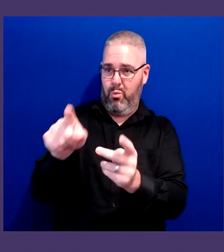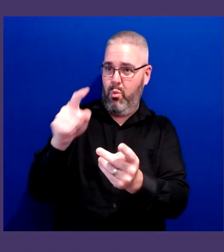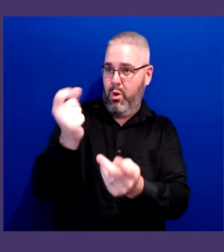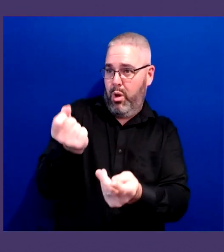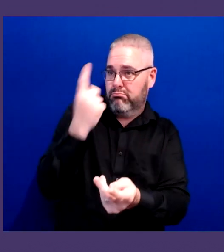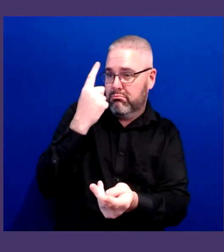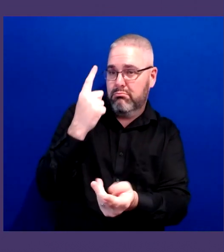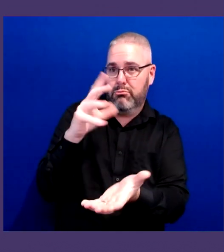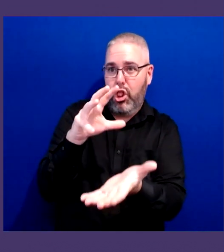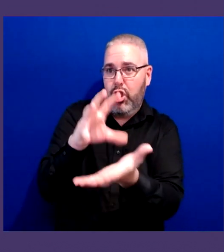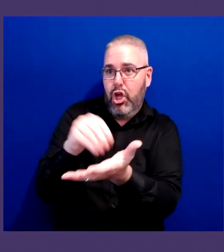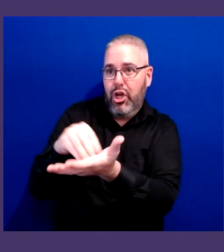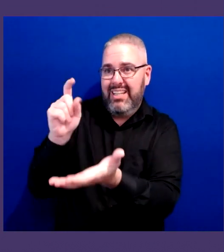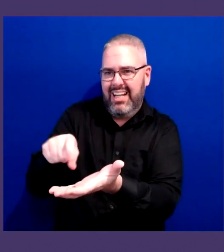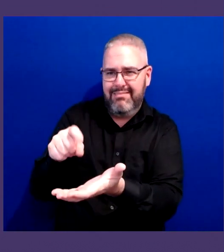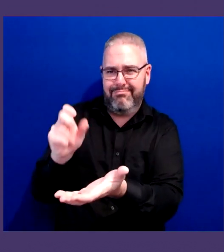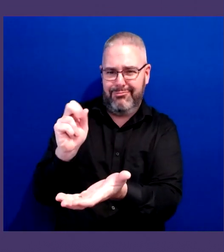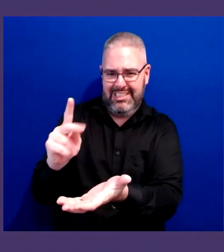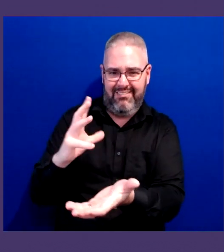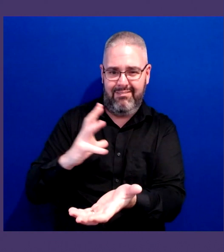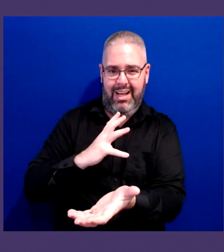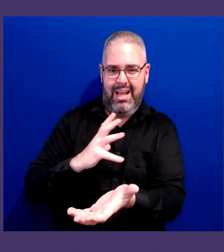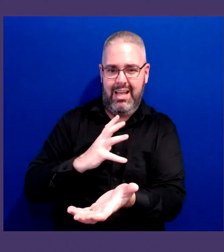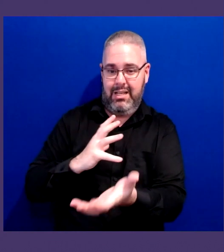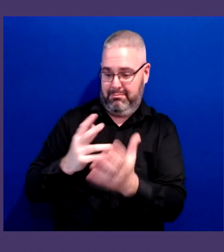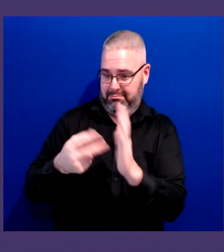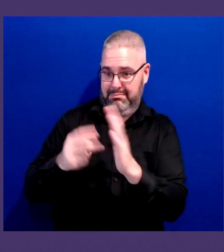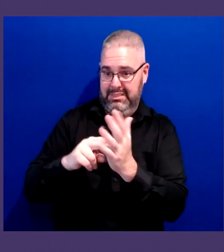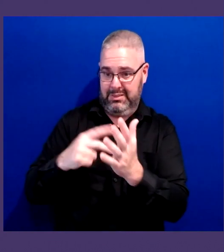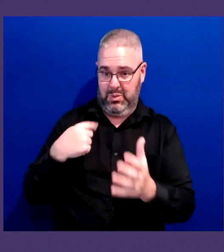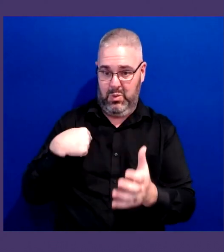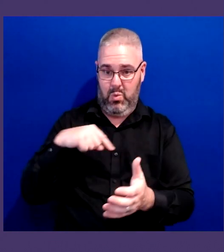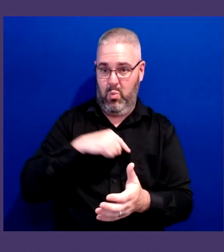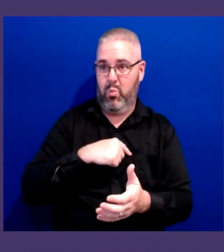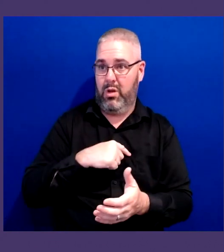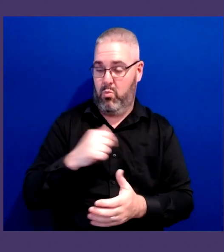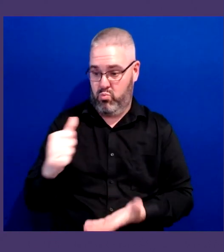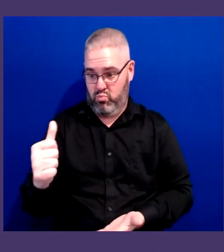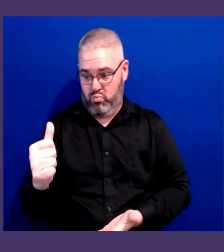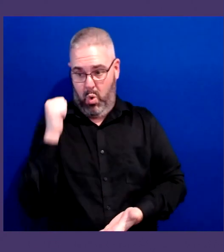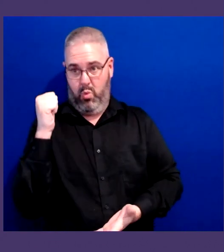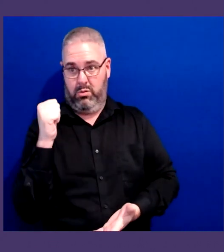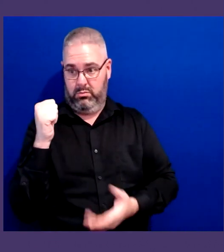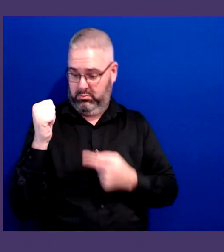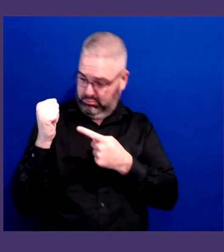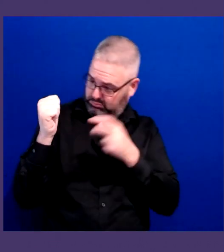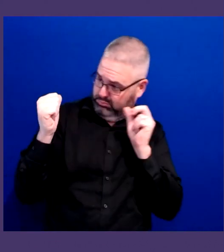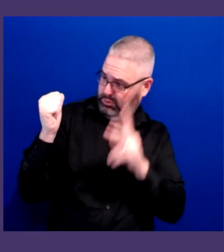But it's not okay to say we're not going to do it. It's not okay to say we're going to